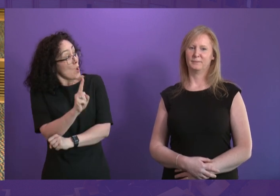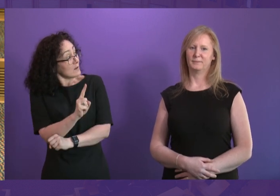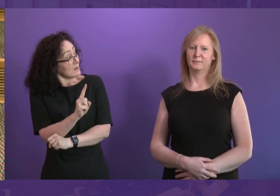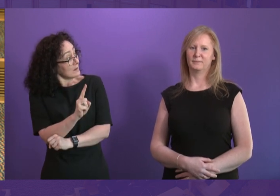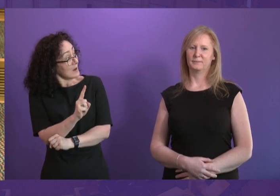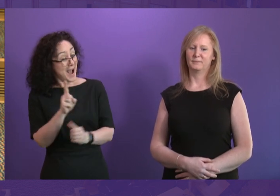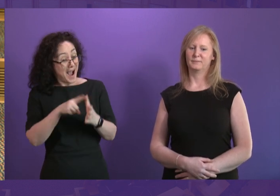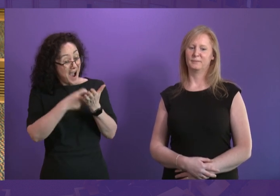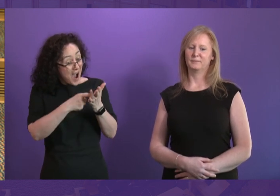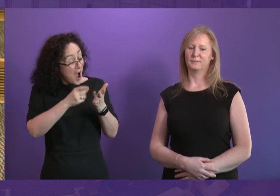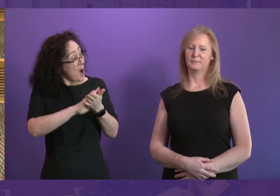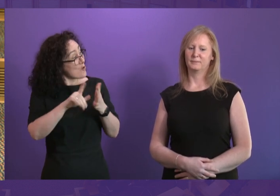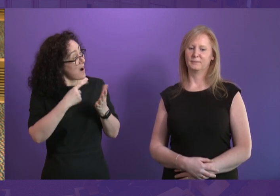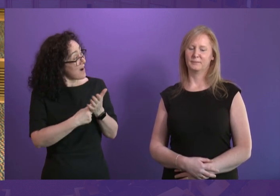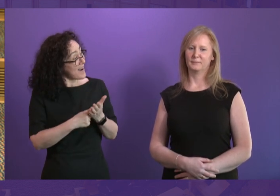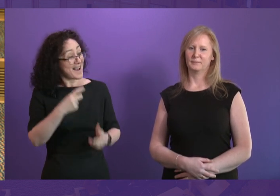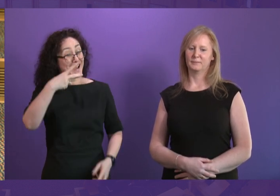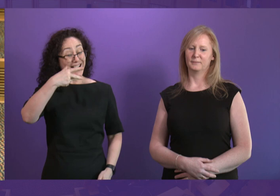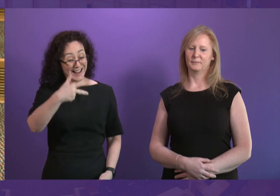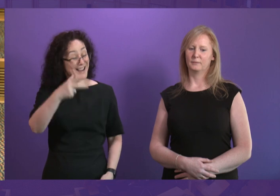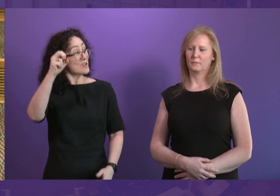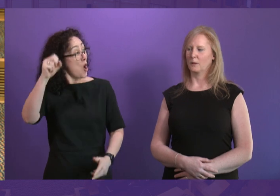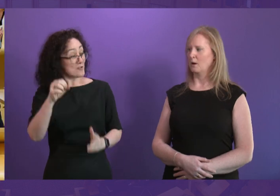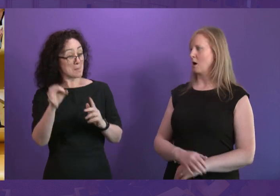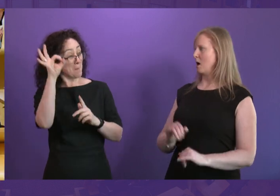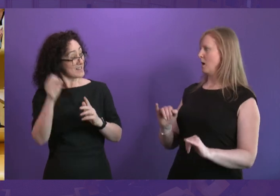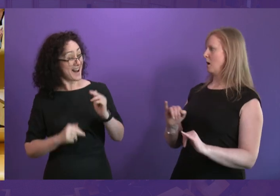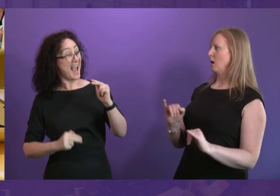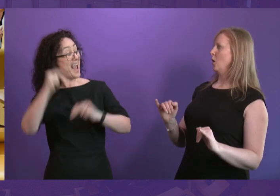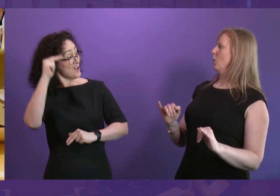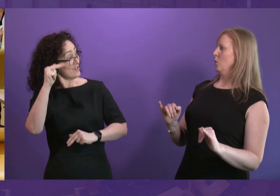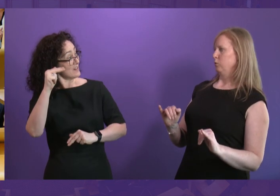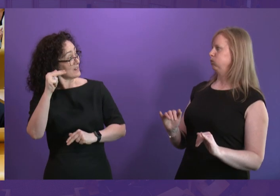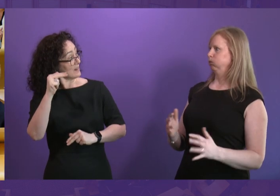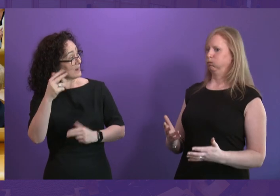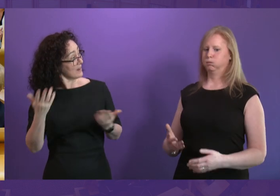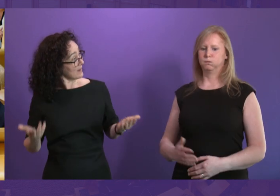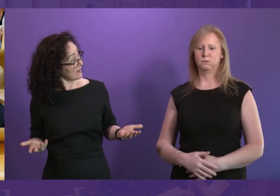and Bute Council imposed an 800 per cent increase in car parking charges in Arrochar. There